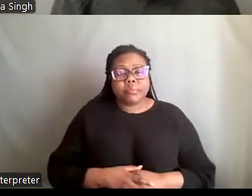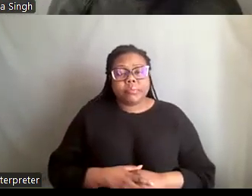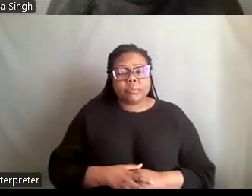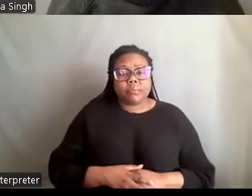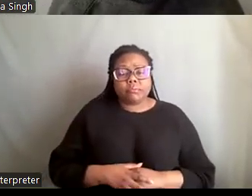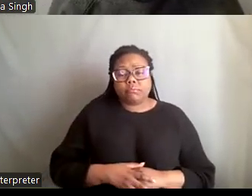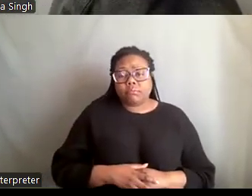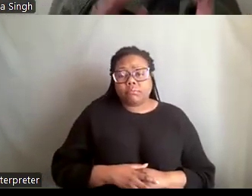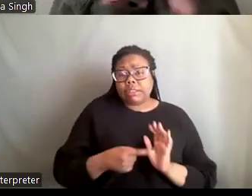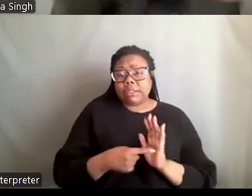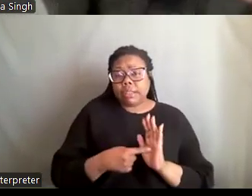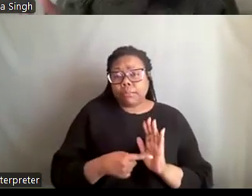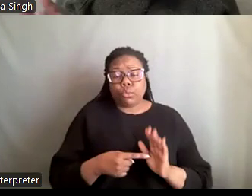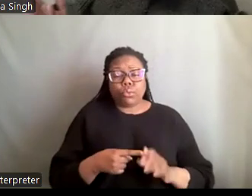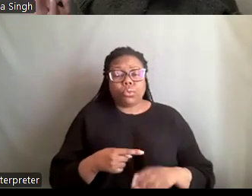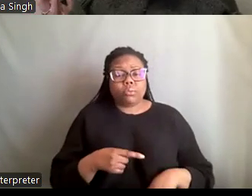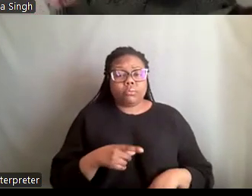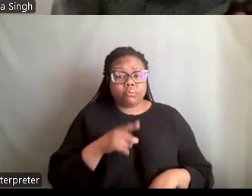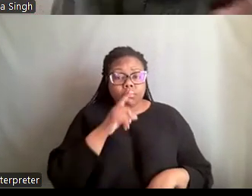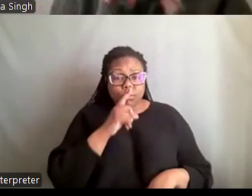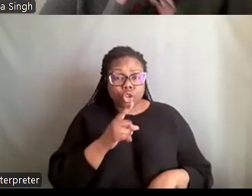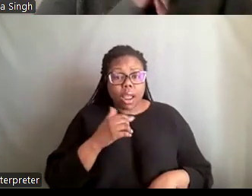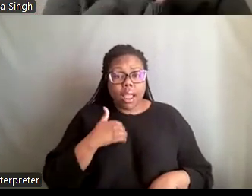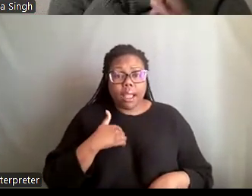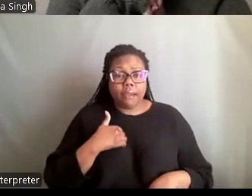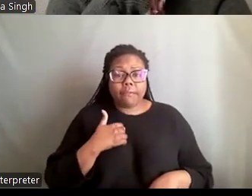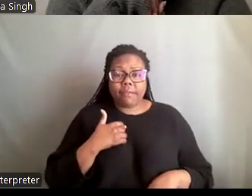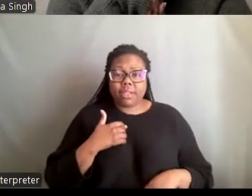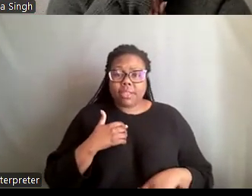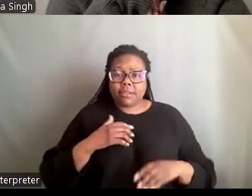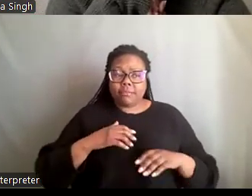before, that I think for me, it means making sure you have